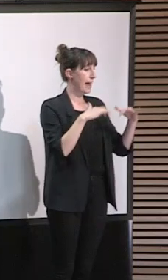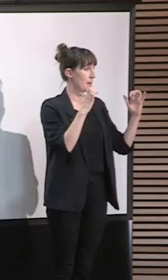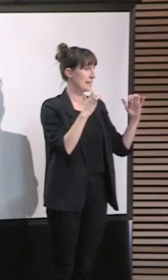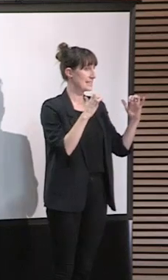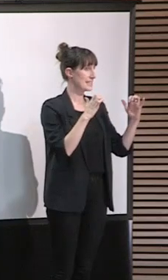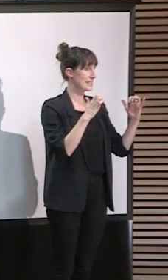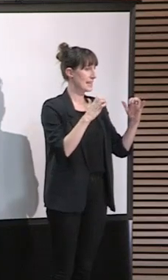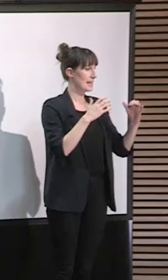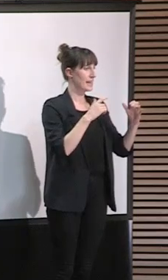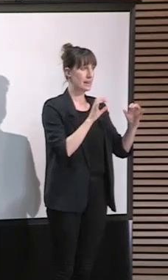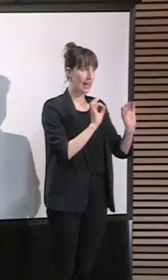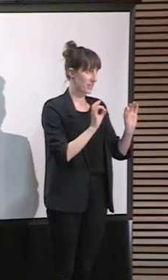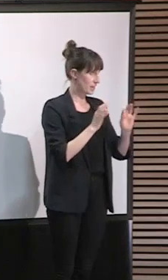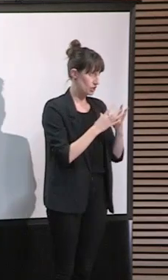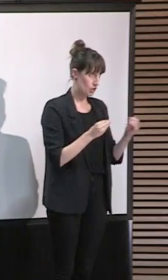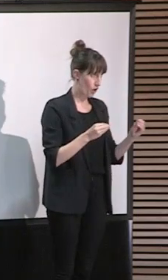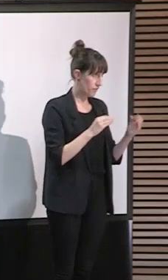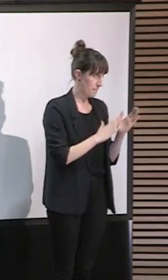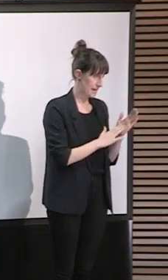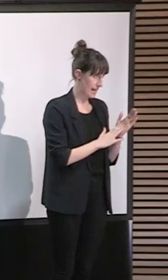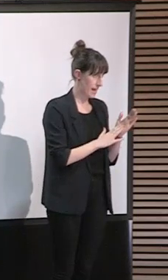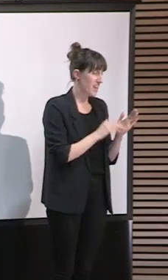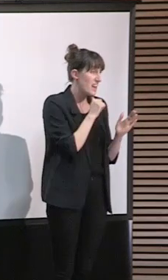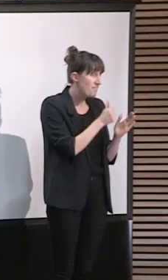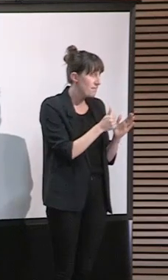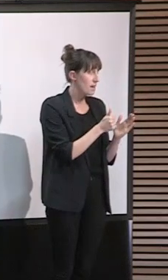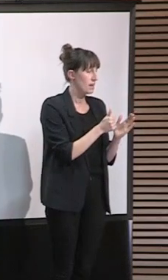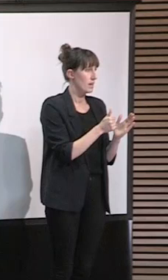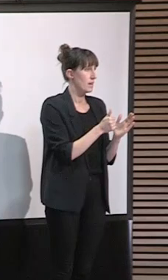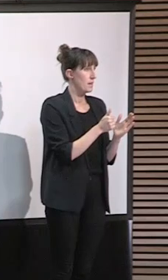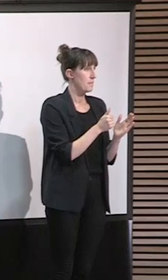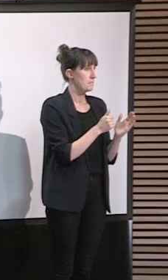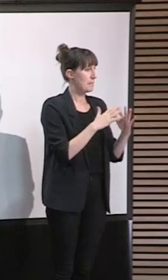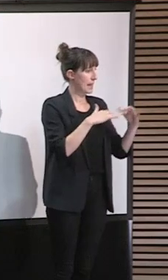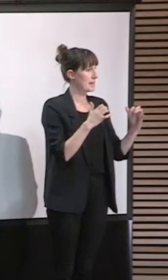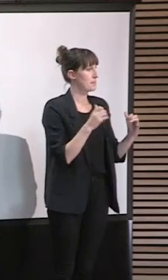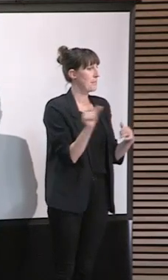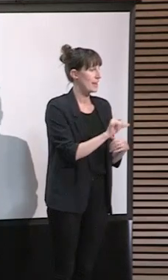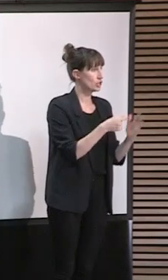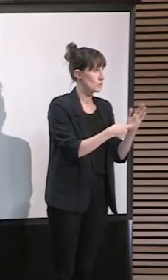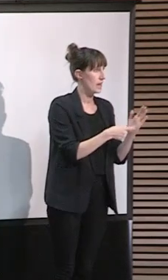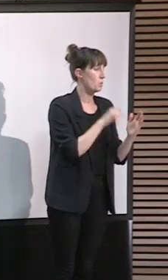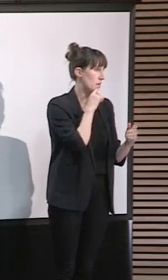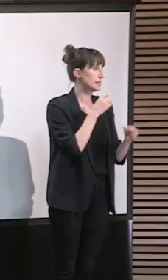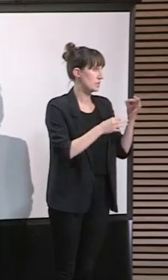If Parliament isn't dissolved on Monday then obviously the writs can't be issued for the election,